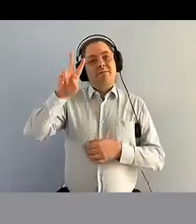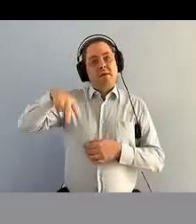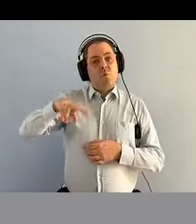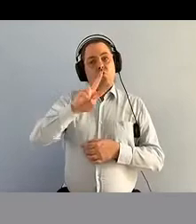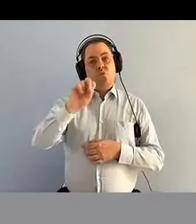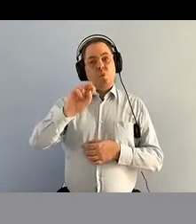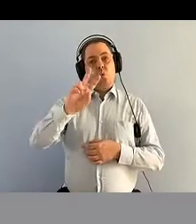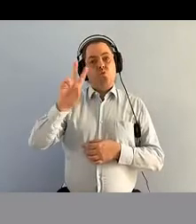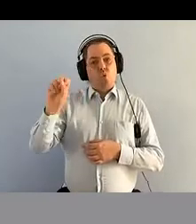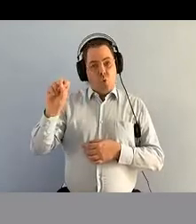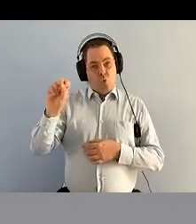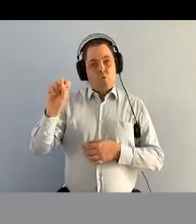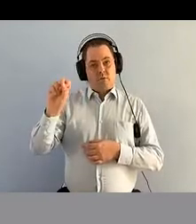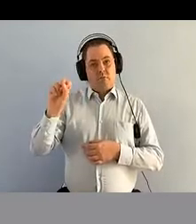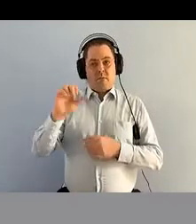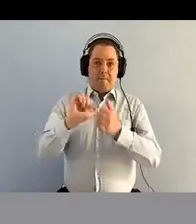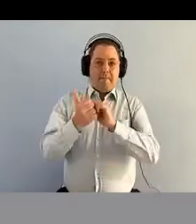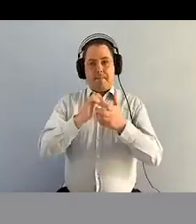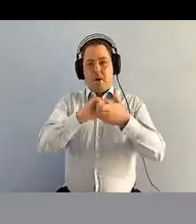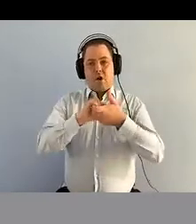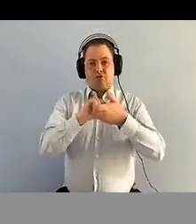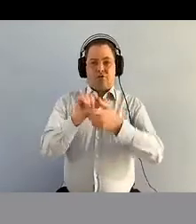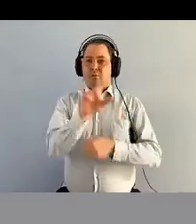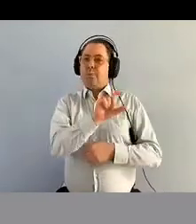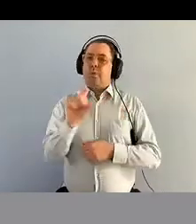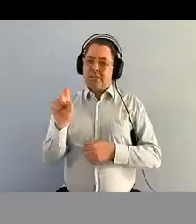in human action. The Reference Group was launched at humanitarian networks